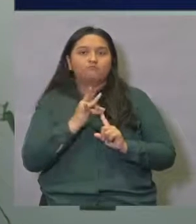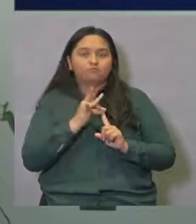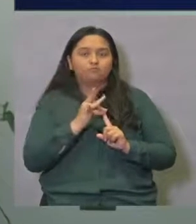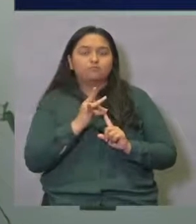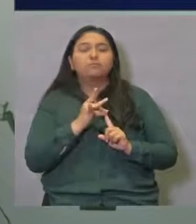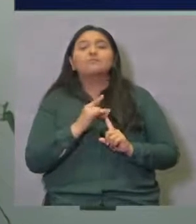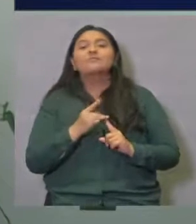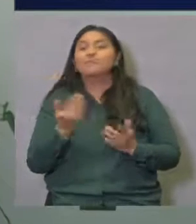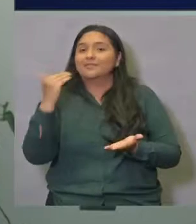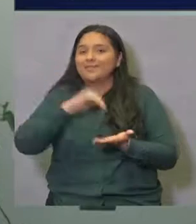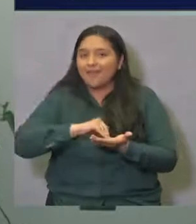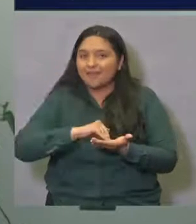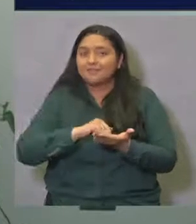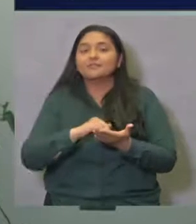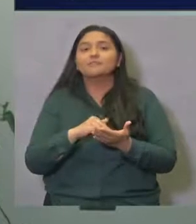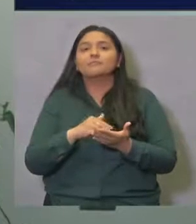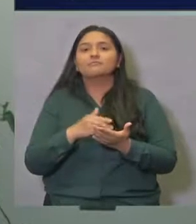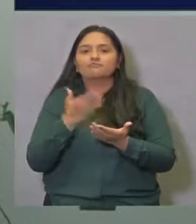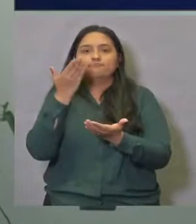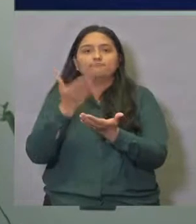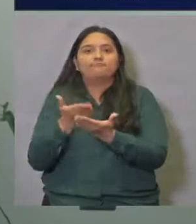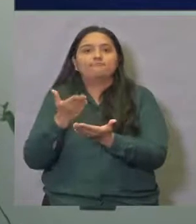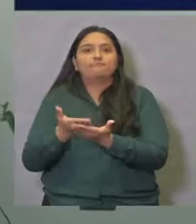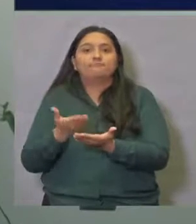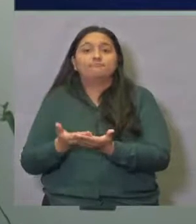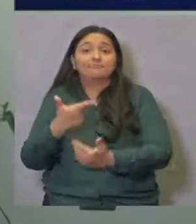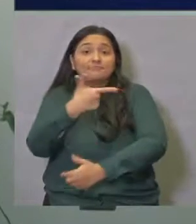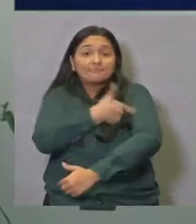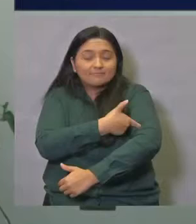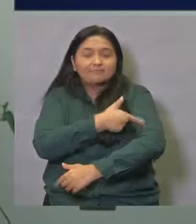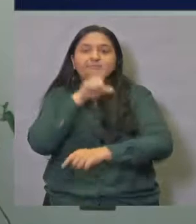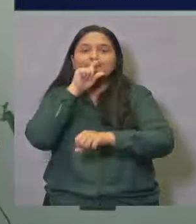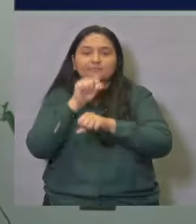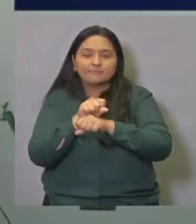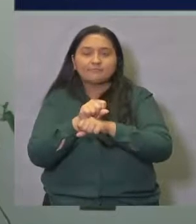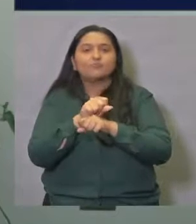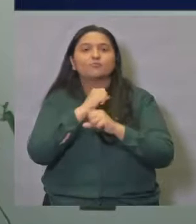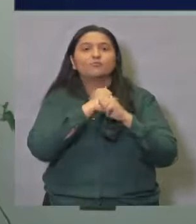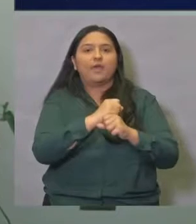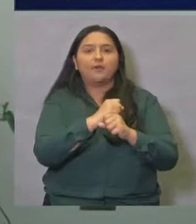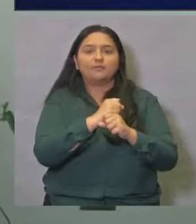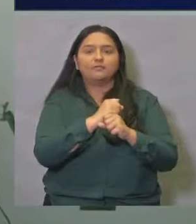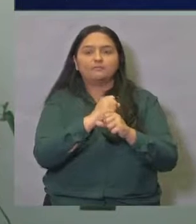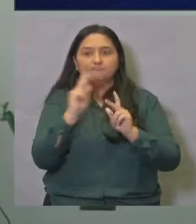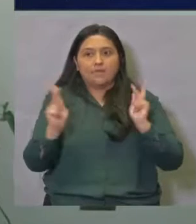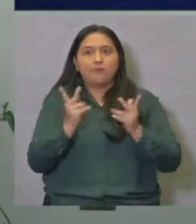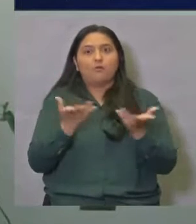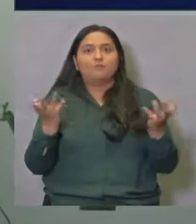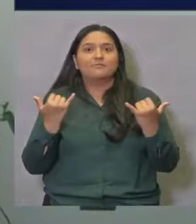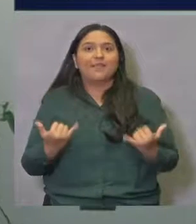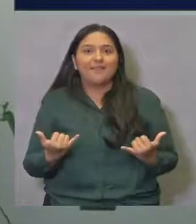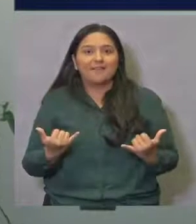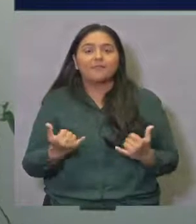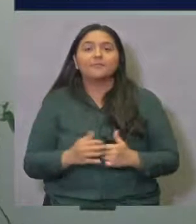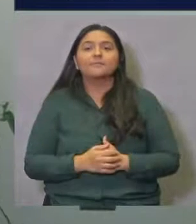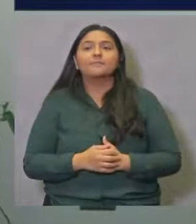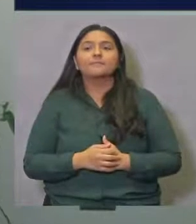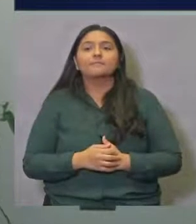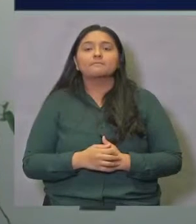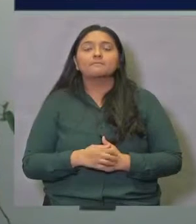THERE AGAIN IS AMPLE EVIDENCE THAT THESE VACCINATIONS ARE